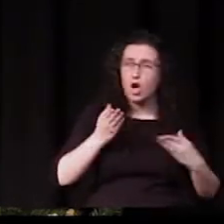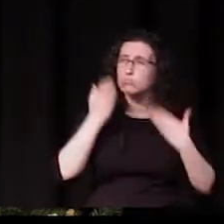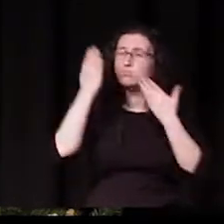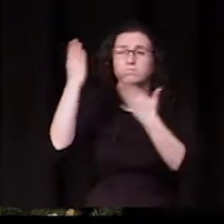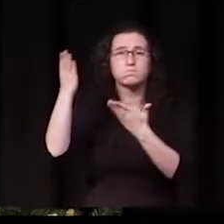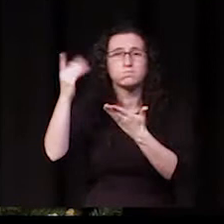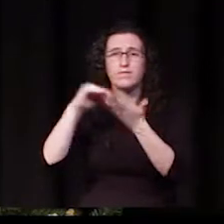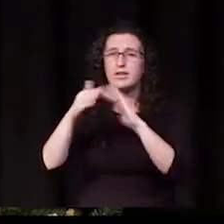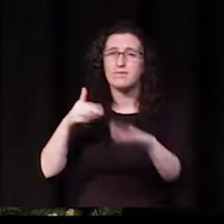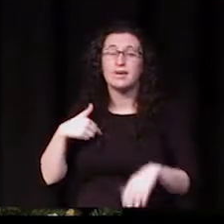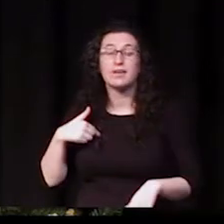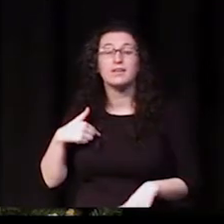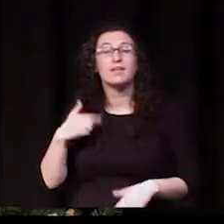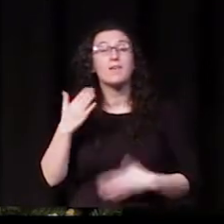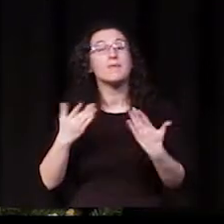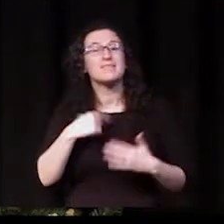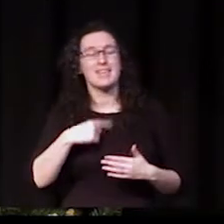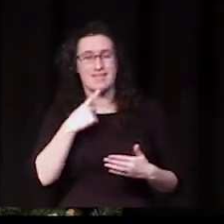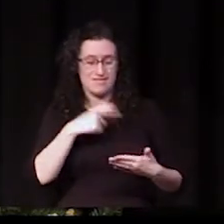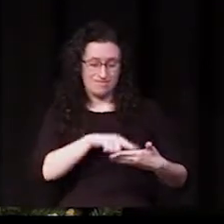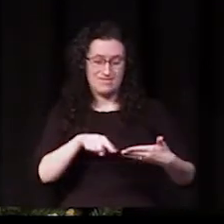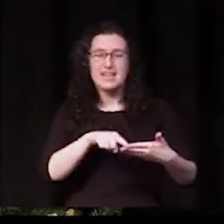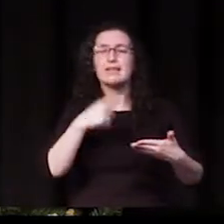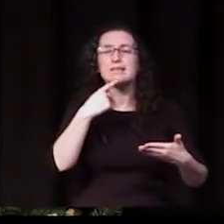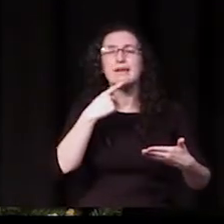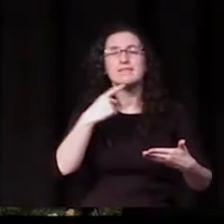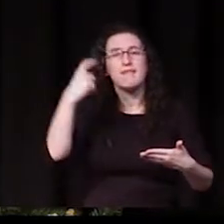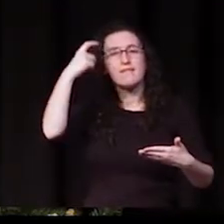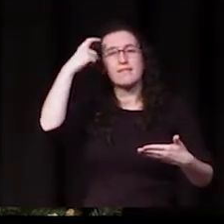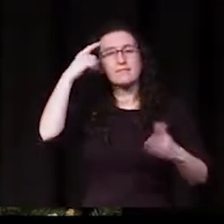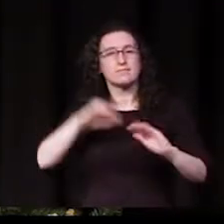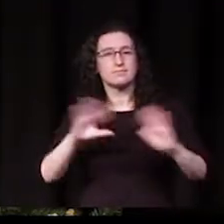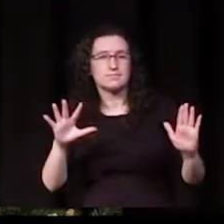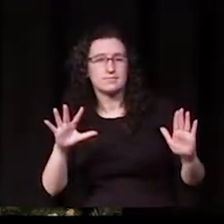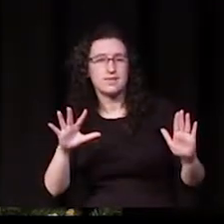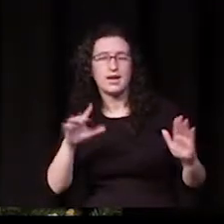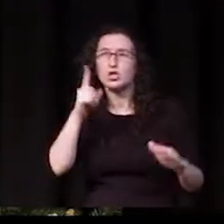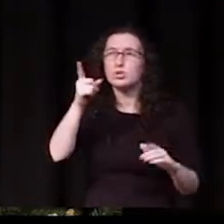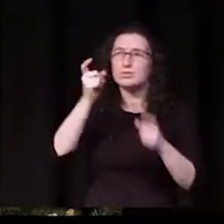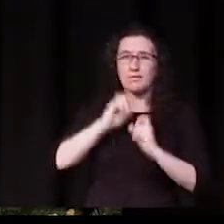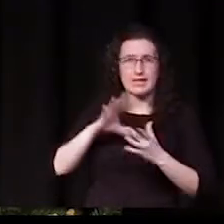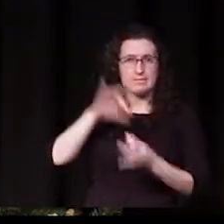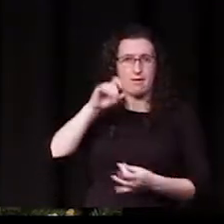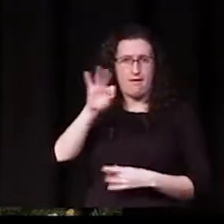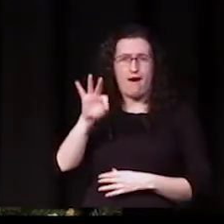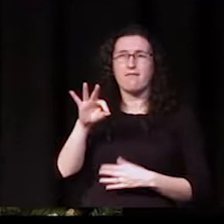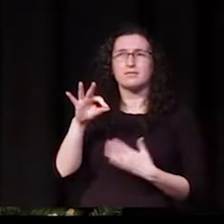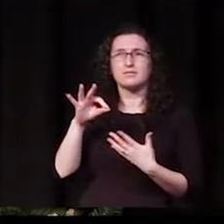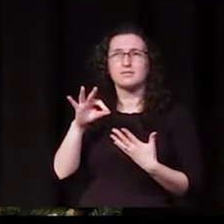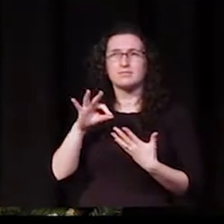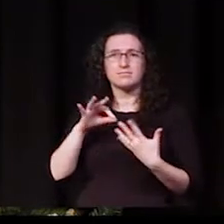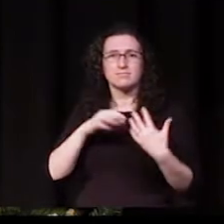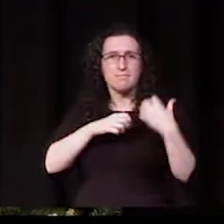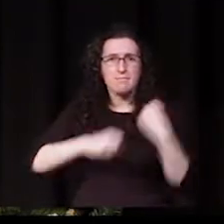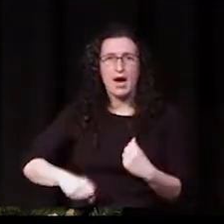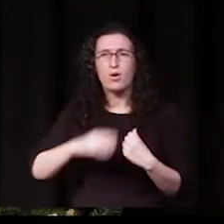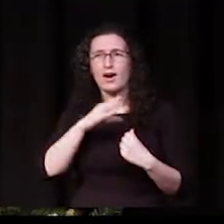"God, you promise that You give me a spirit of a sound mind "and I have been so confused lately. "Would you give me Your sound mind?